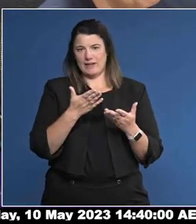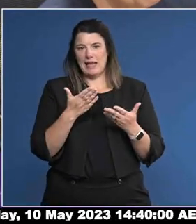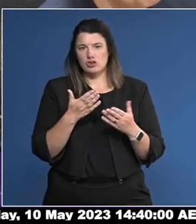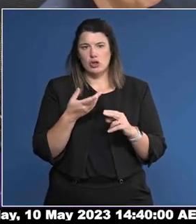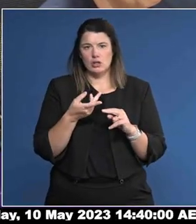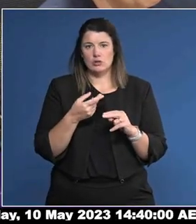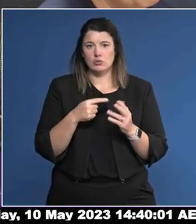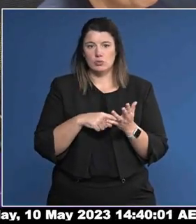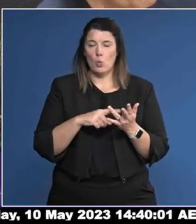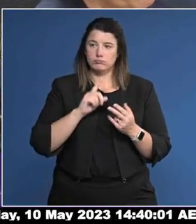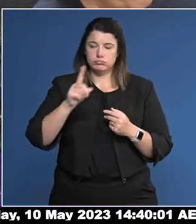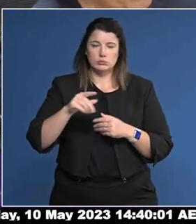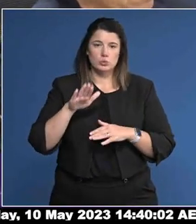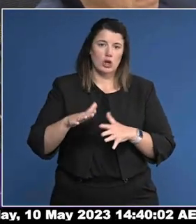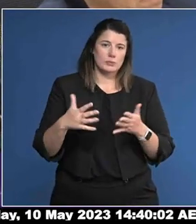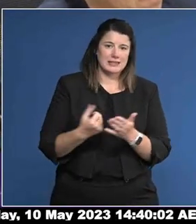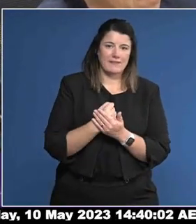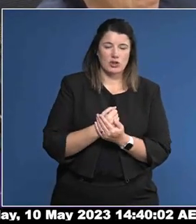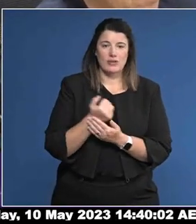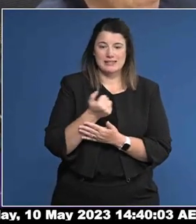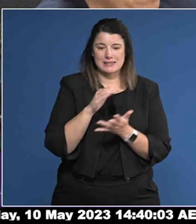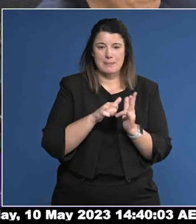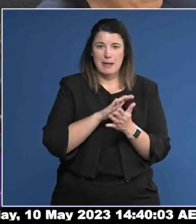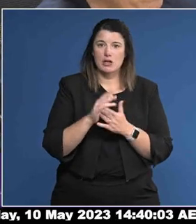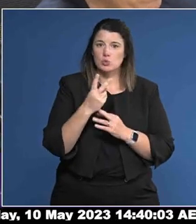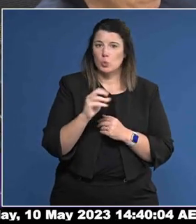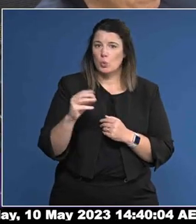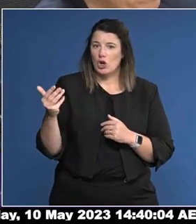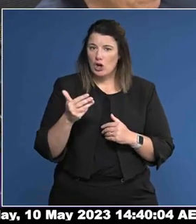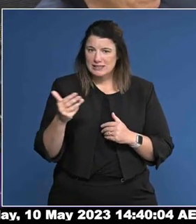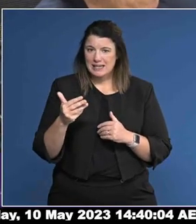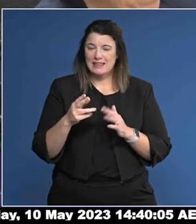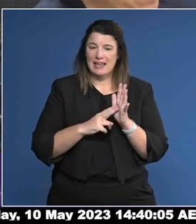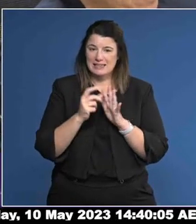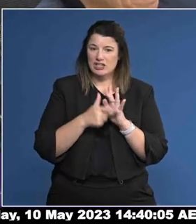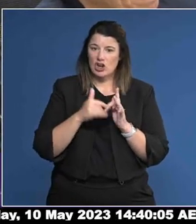Child Safety on 6 March 2019 where the NDIS issues had been discussed.